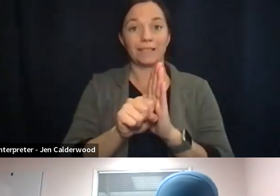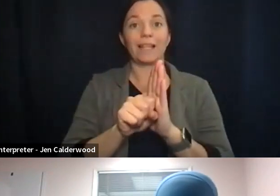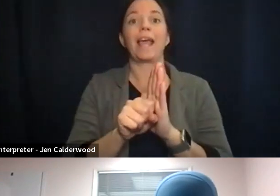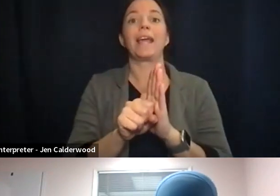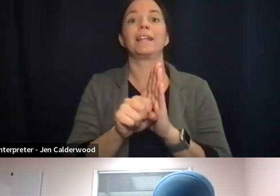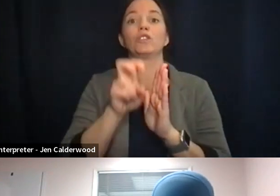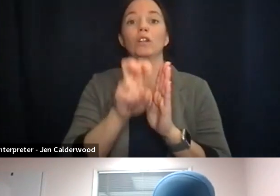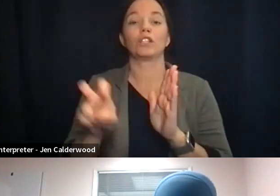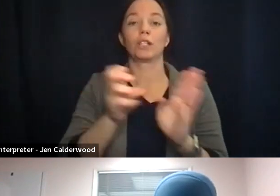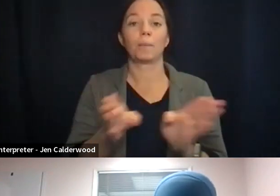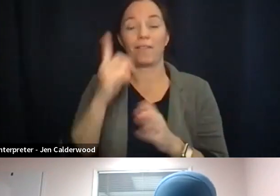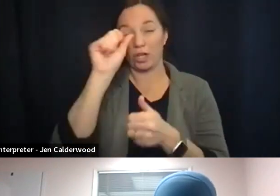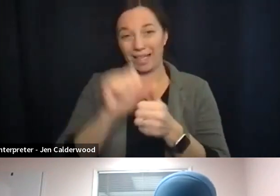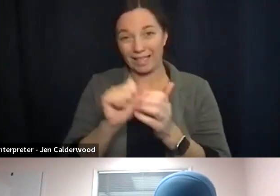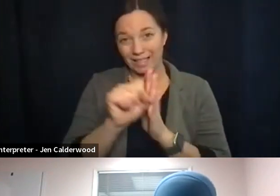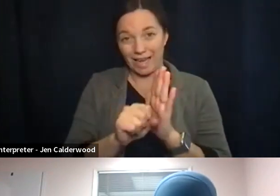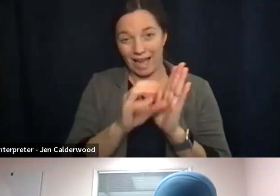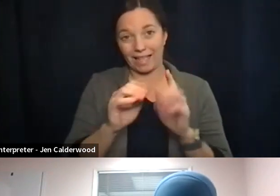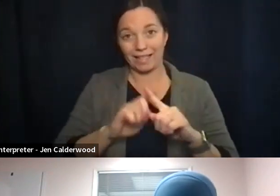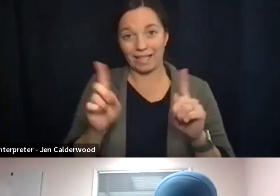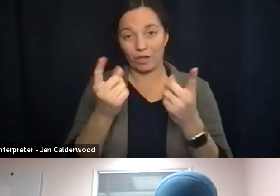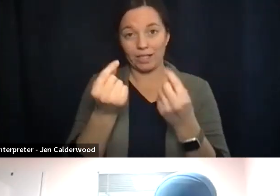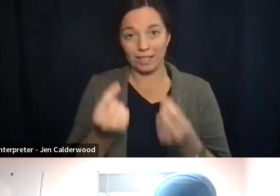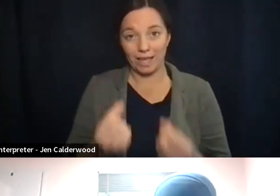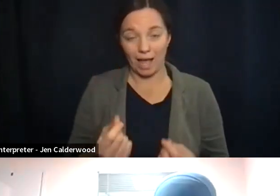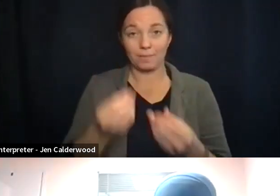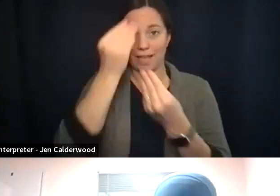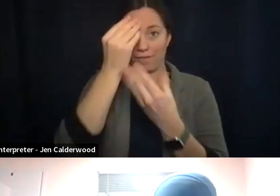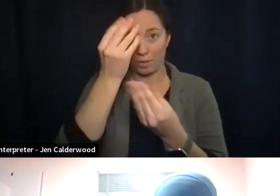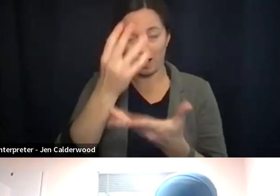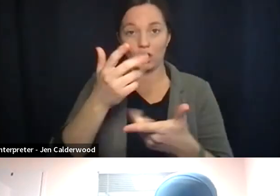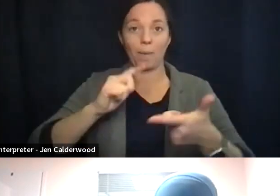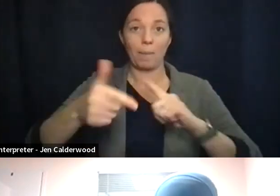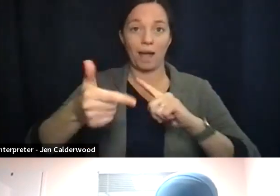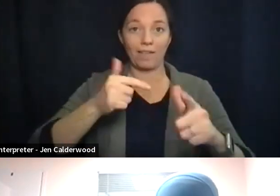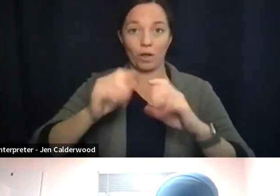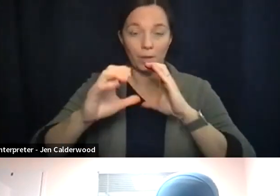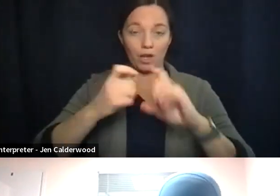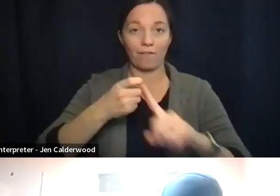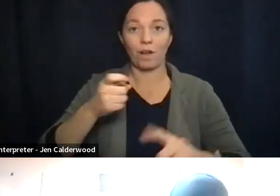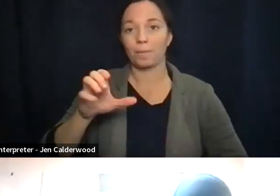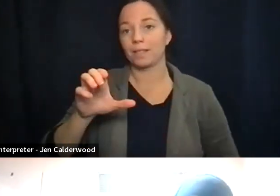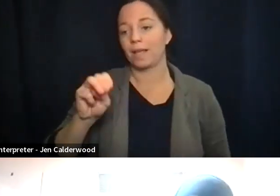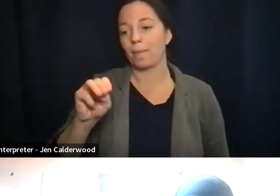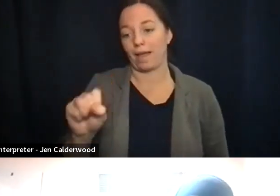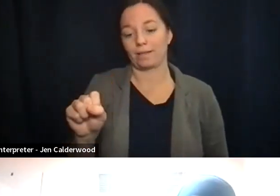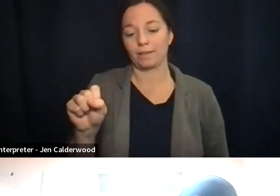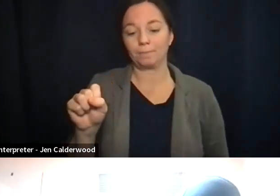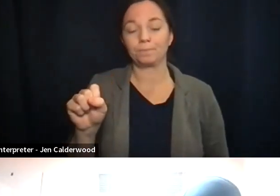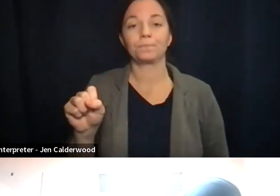Wide transition plans for every single State and all of the different steps and information, and back and forth.